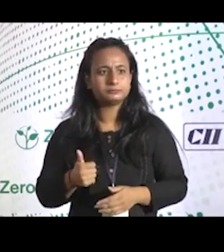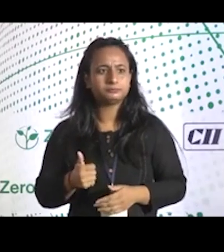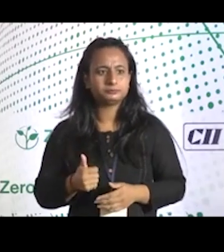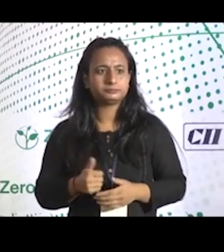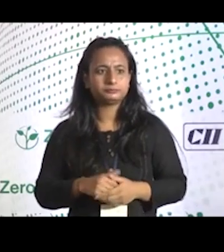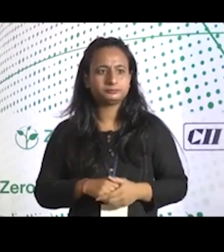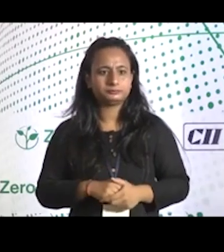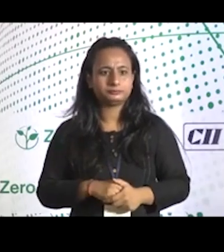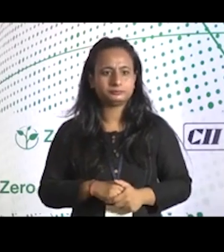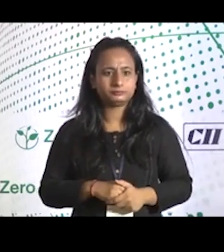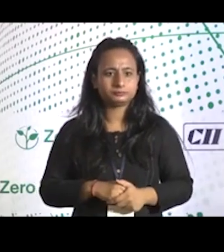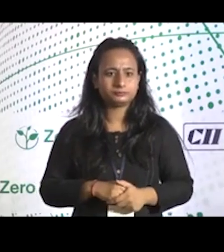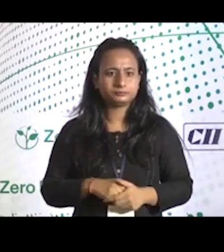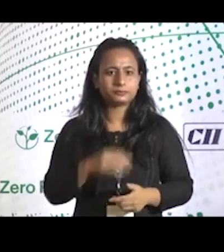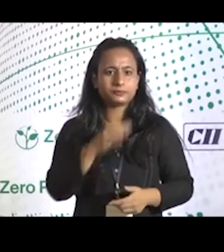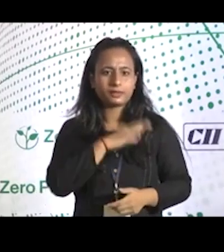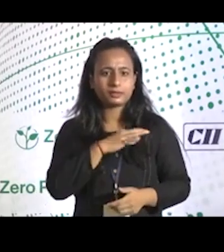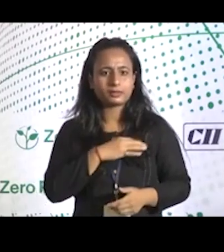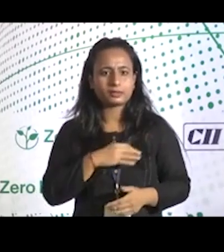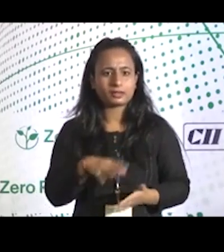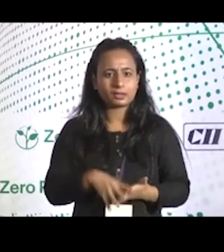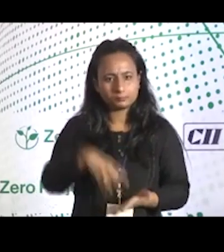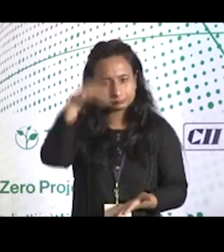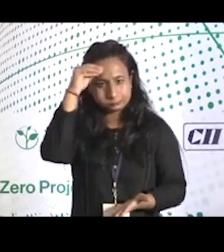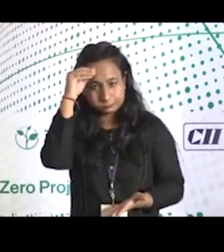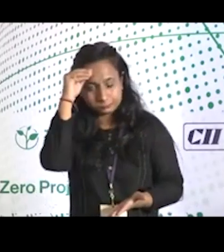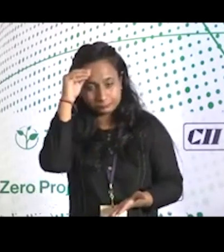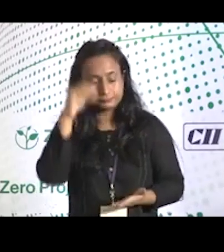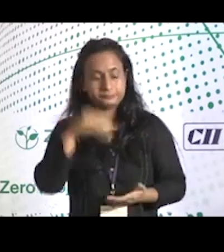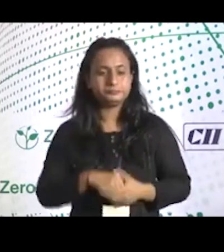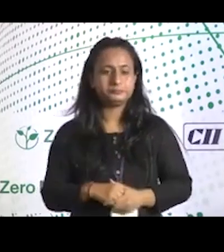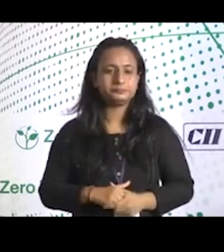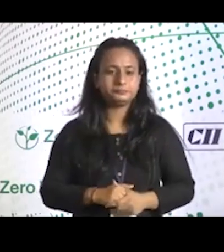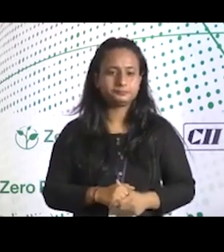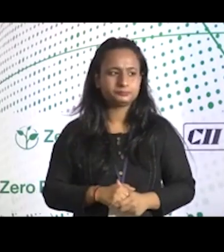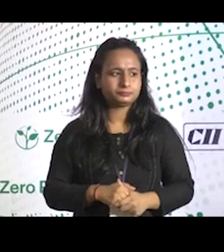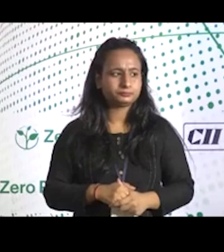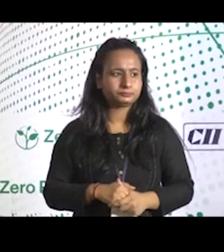I think we need to learn a lot about where we're operating in and then formulate strategies.